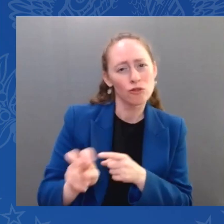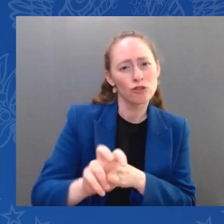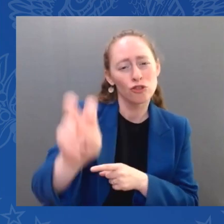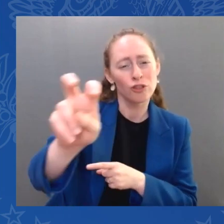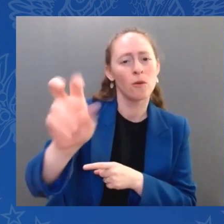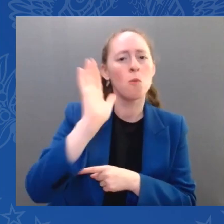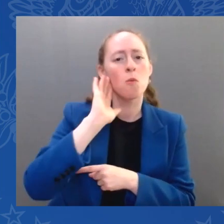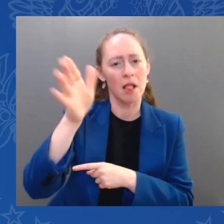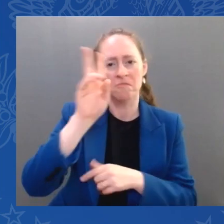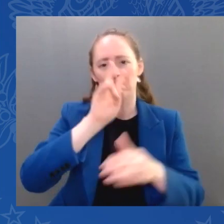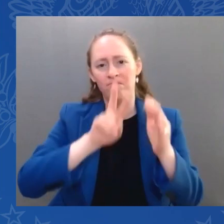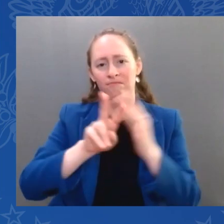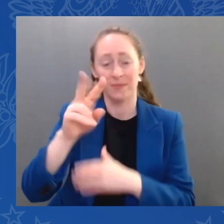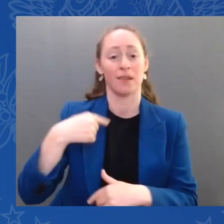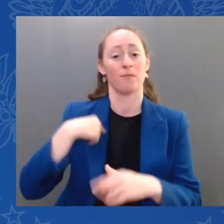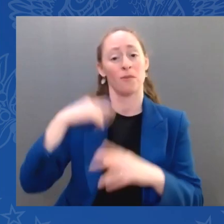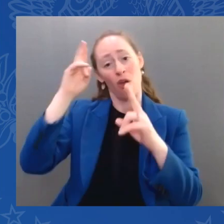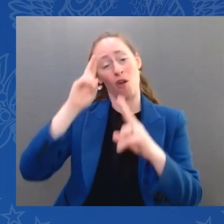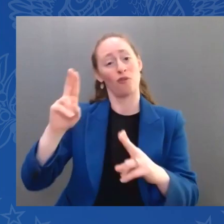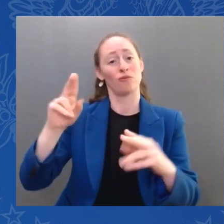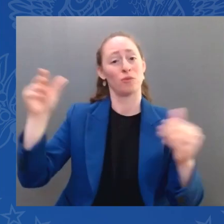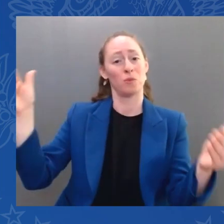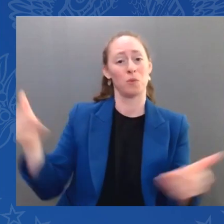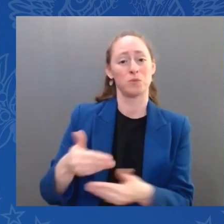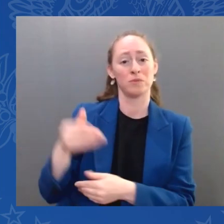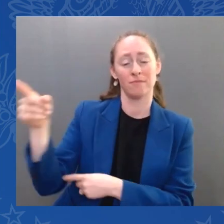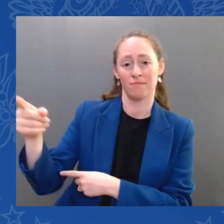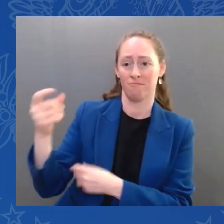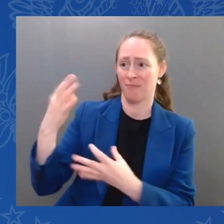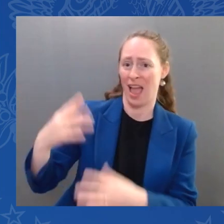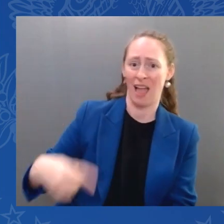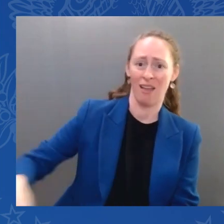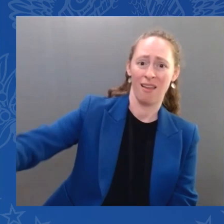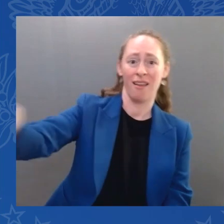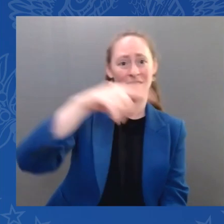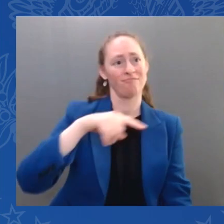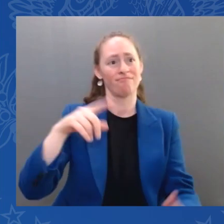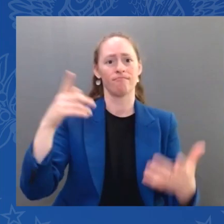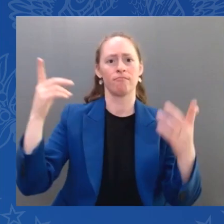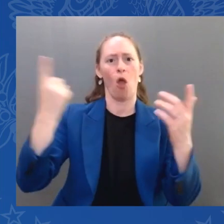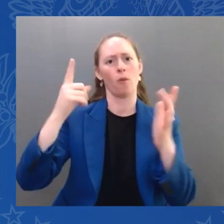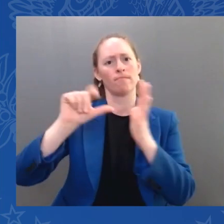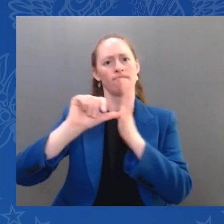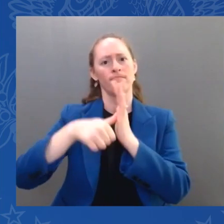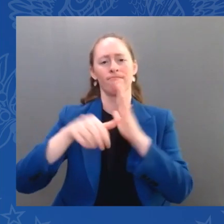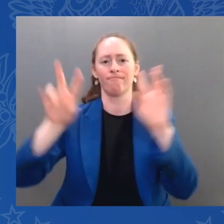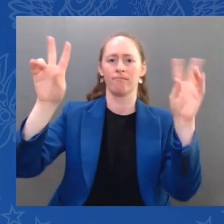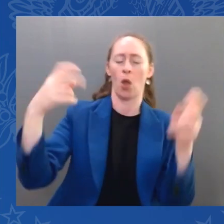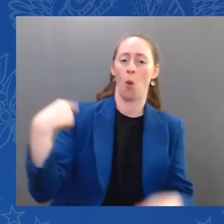But more importantly, God has chosen to lead us at such a time as this President, Joseph Biden.